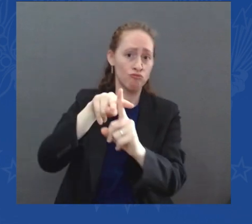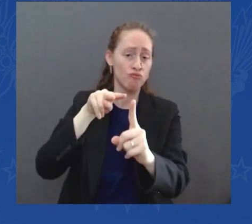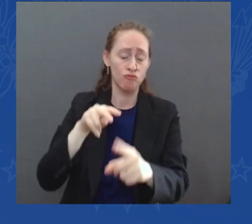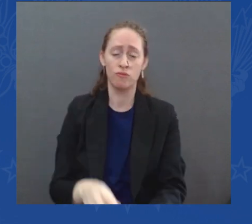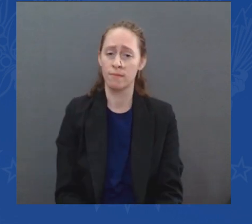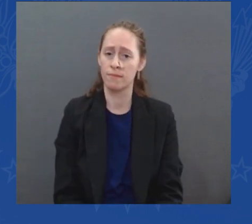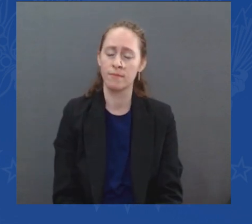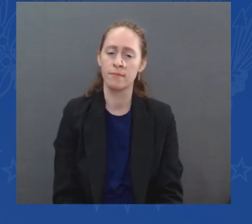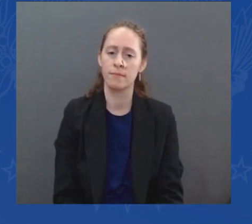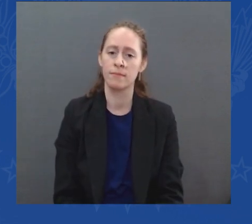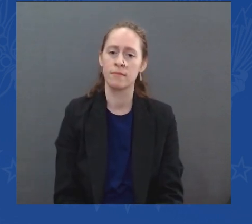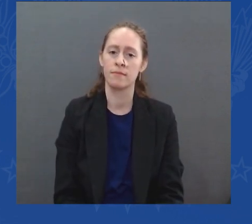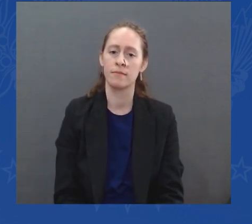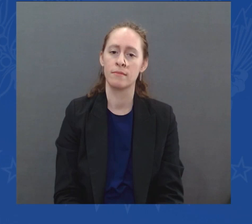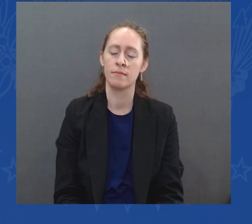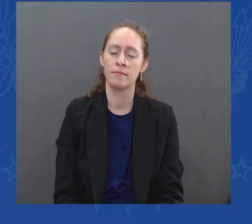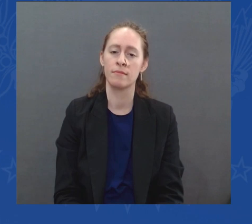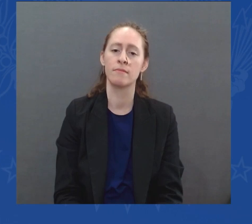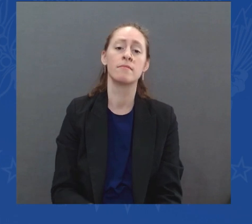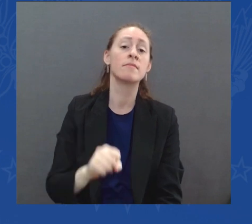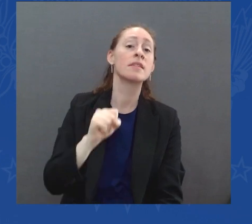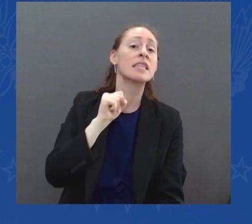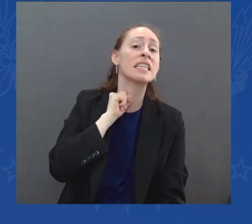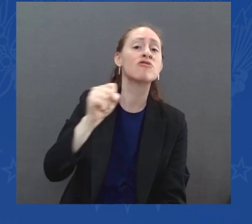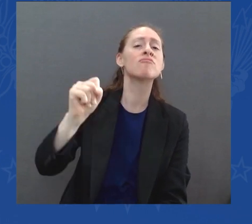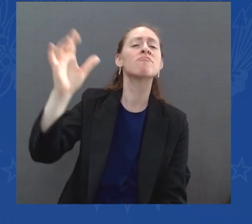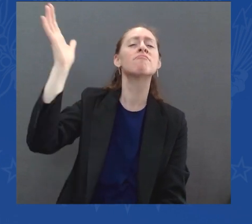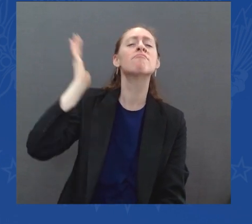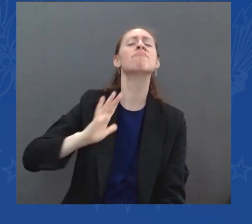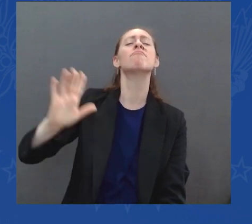Racial acts of terror still occur in our nation,